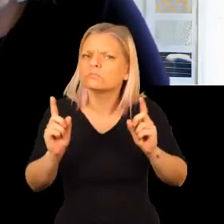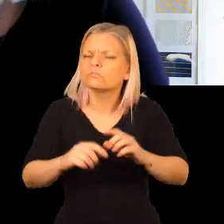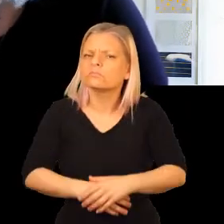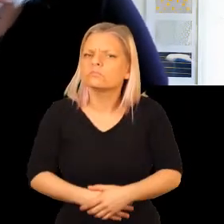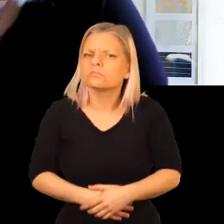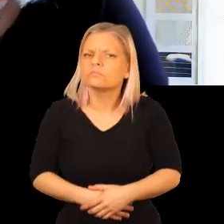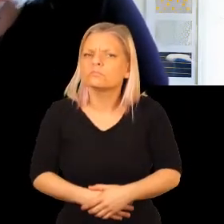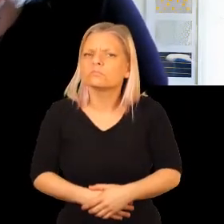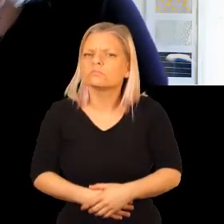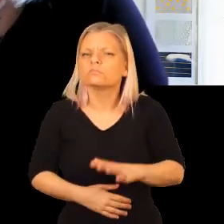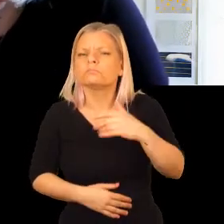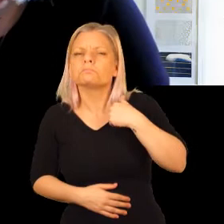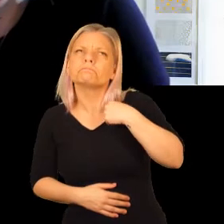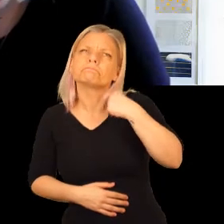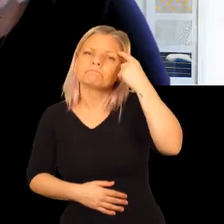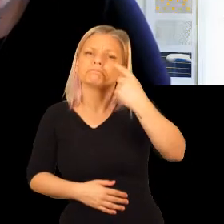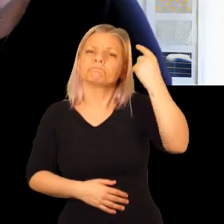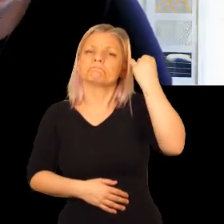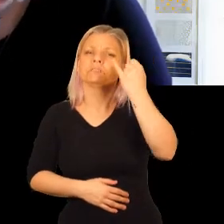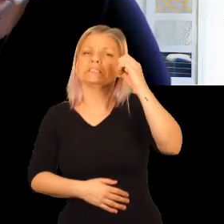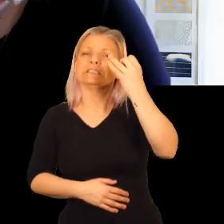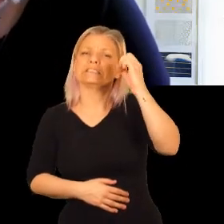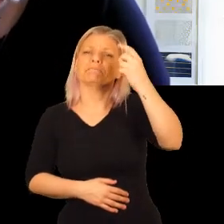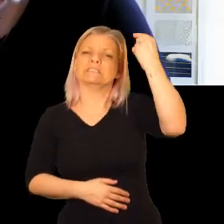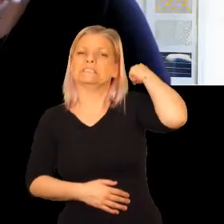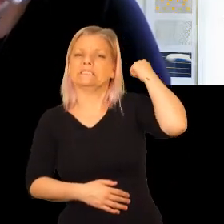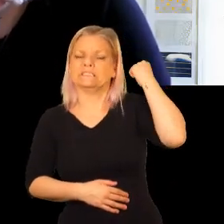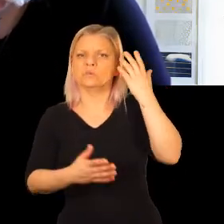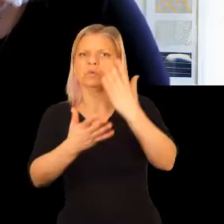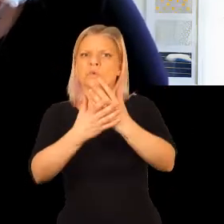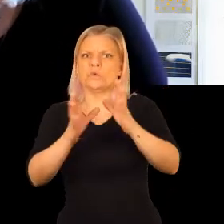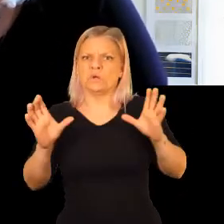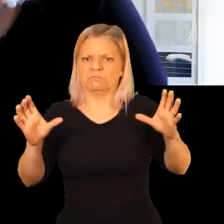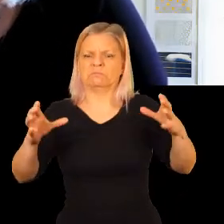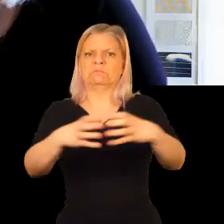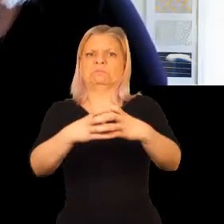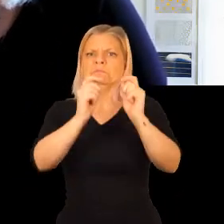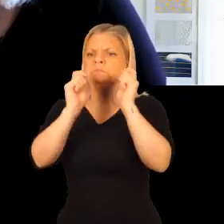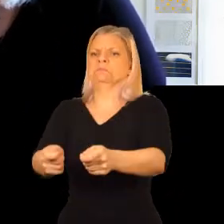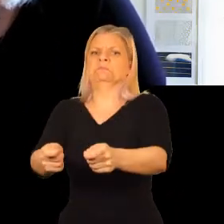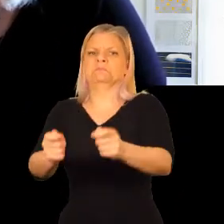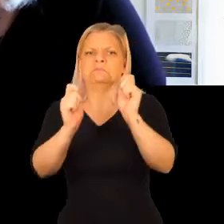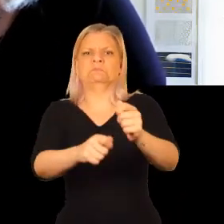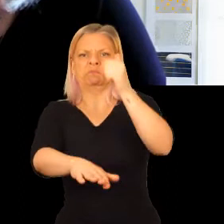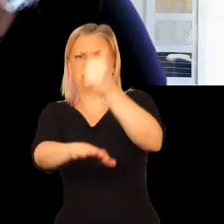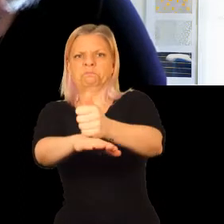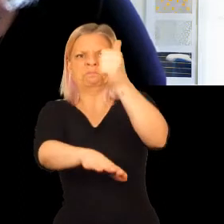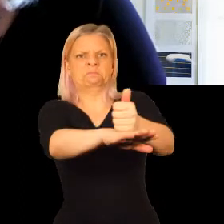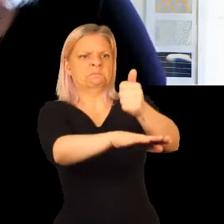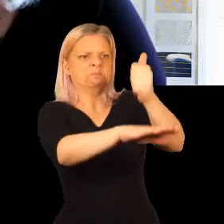movement for peer support well i think about like so back when in the 60s and 70s it was